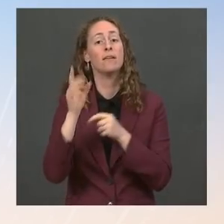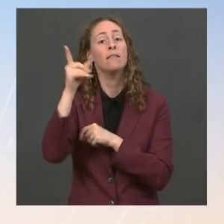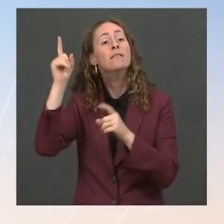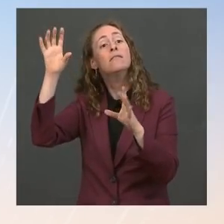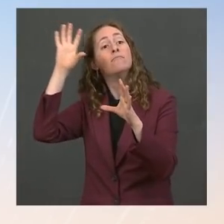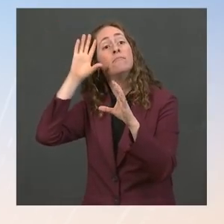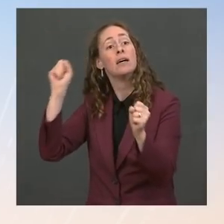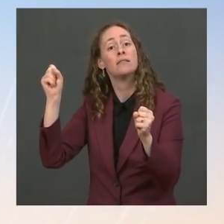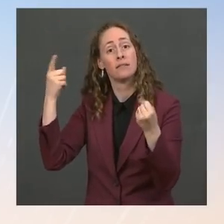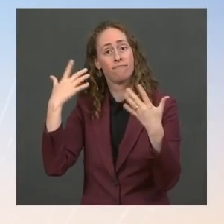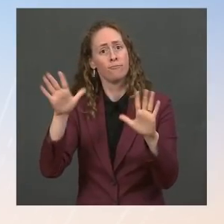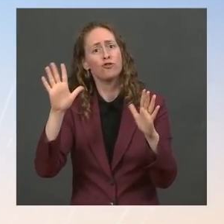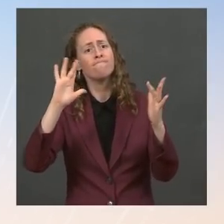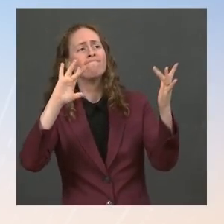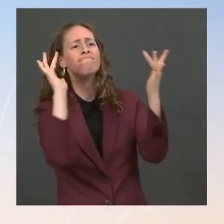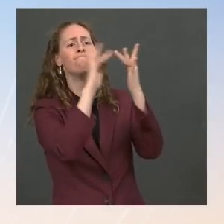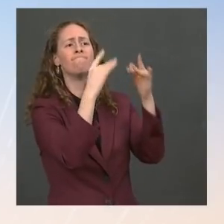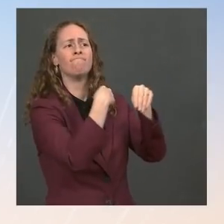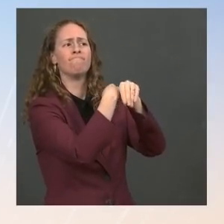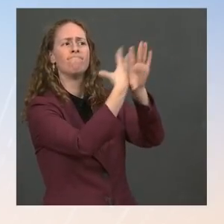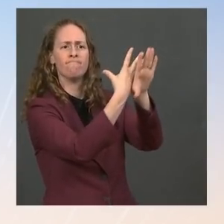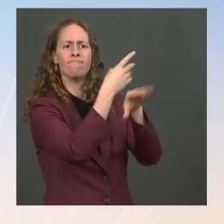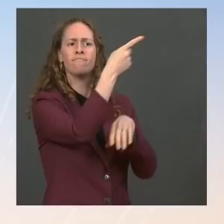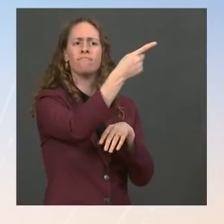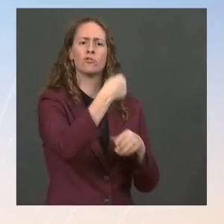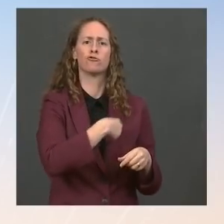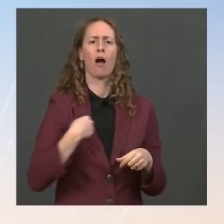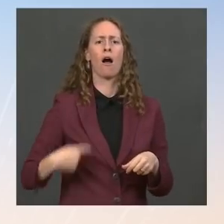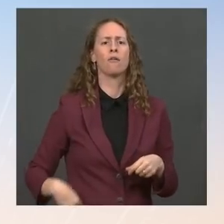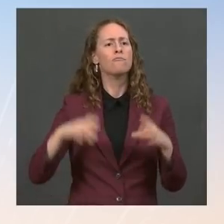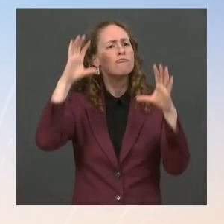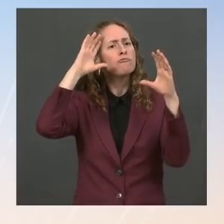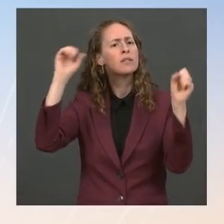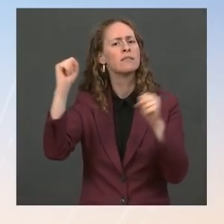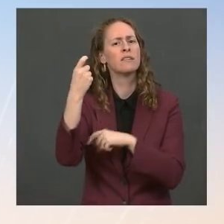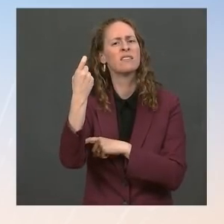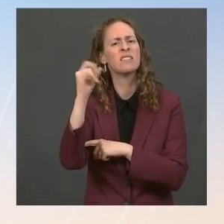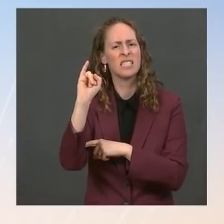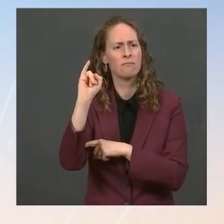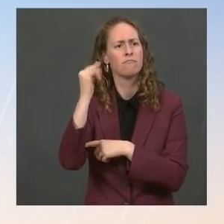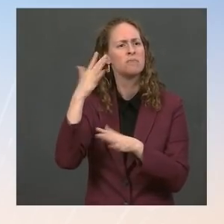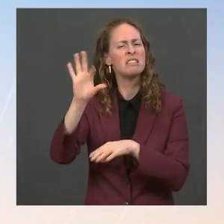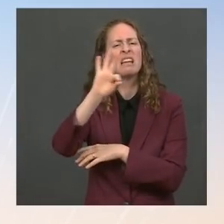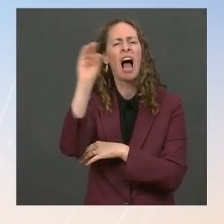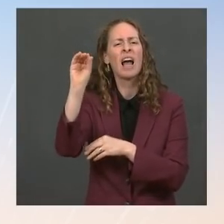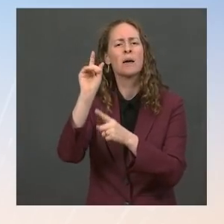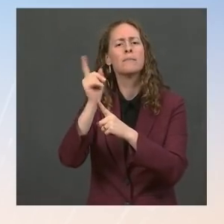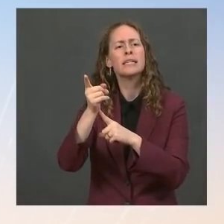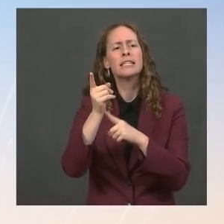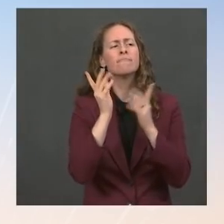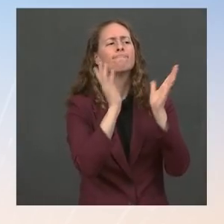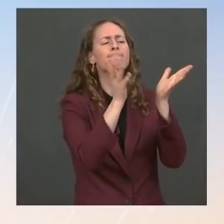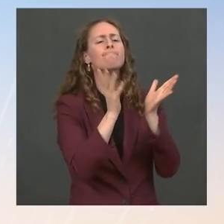a 90-minute call that covered an extensive list of topics -- it was a conversation that was candid,